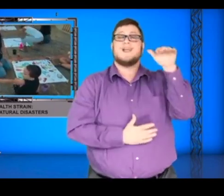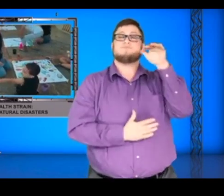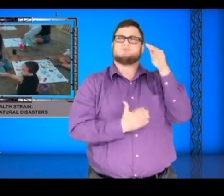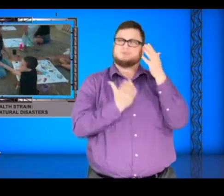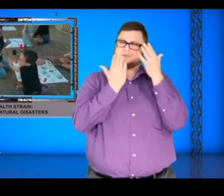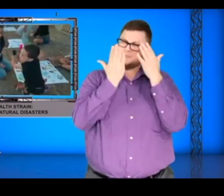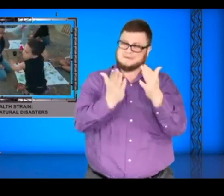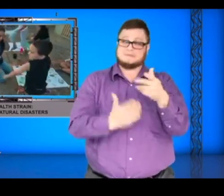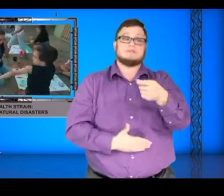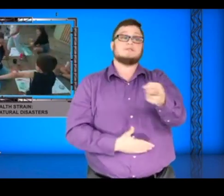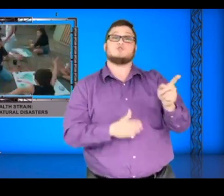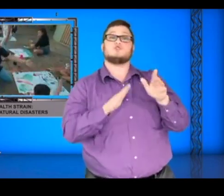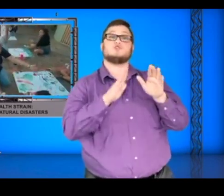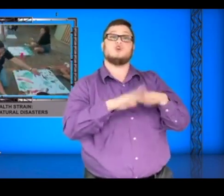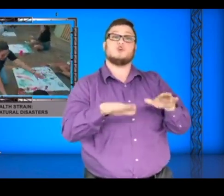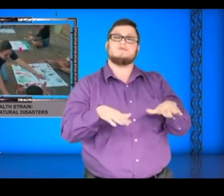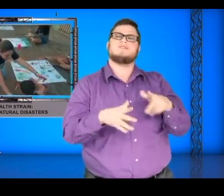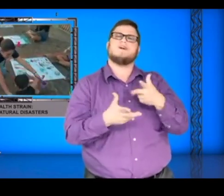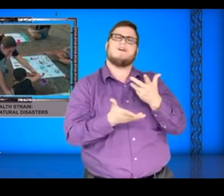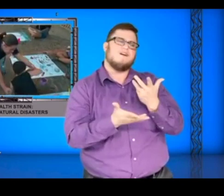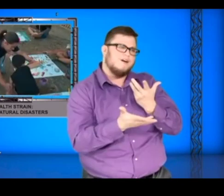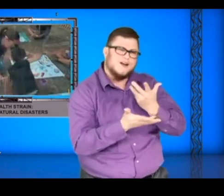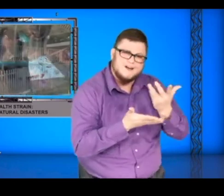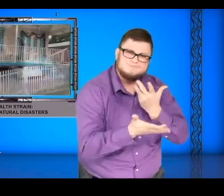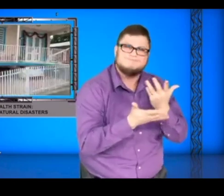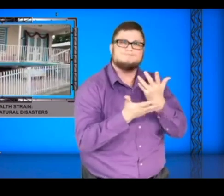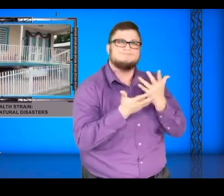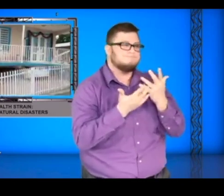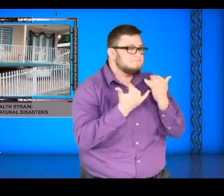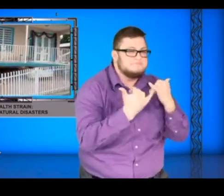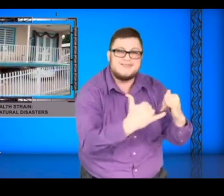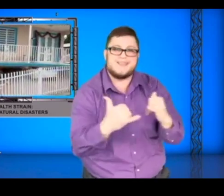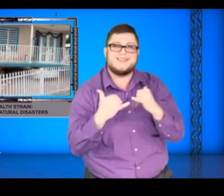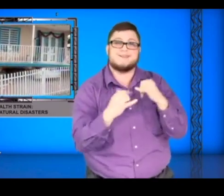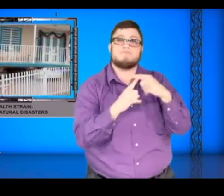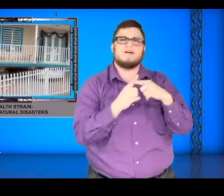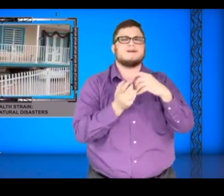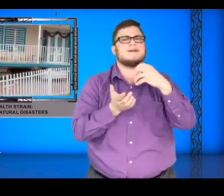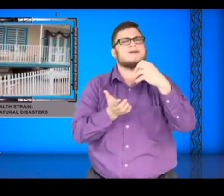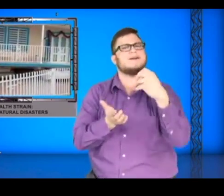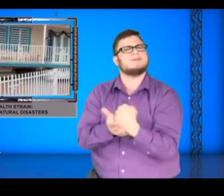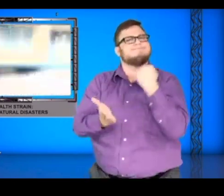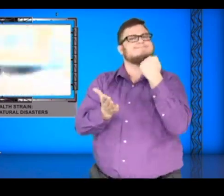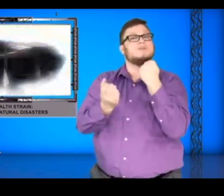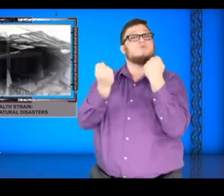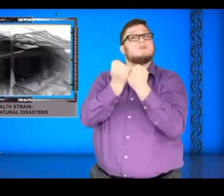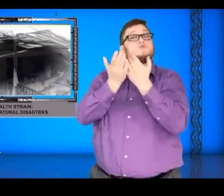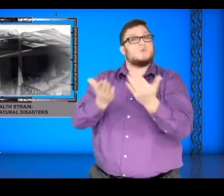Experts recommend talking, playing with the children and taking advantage of all of the